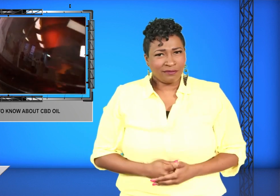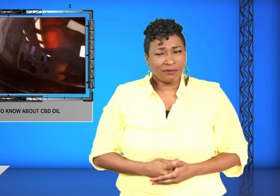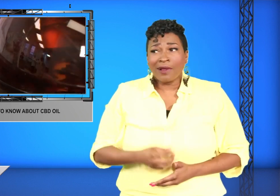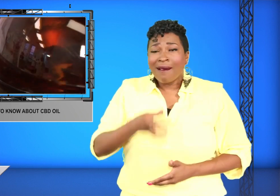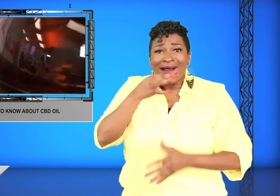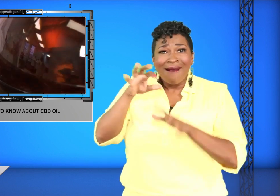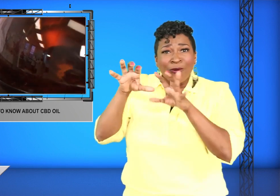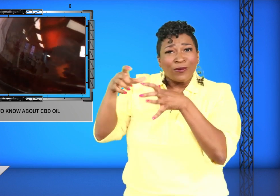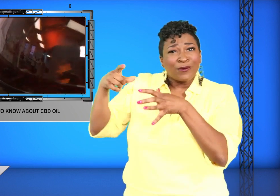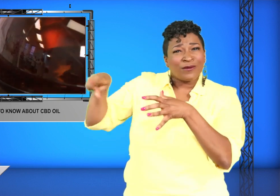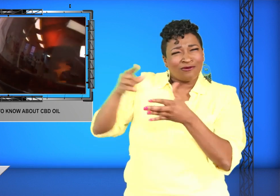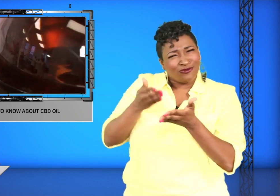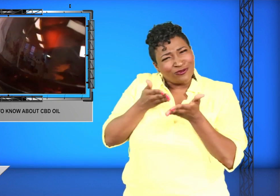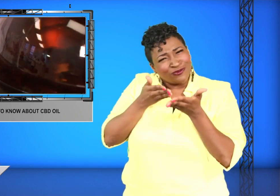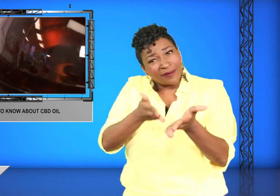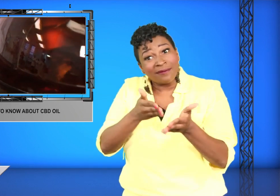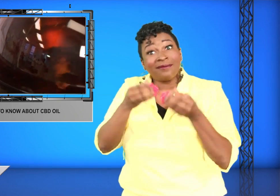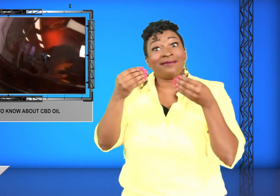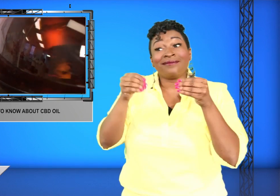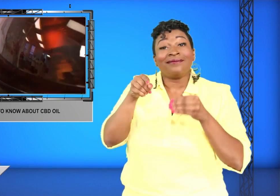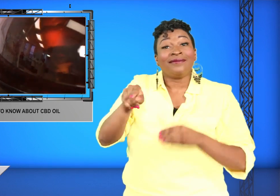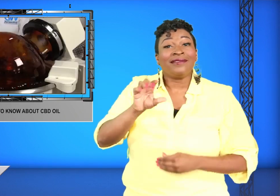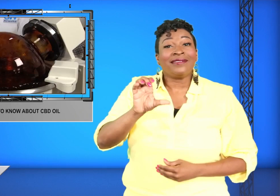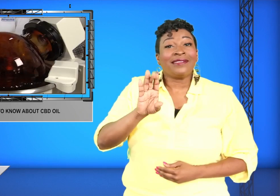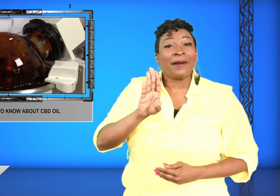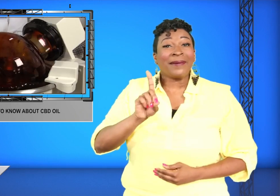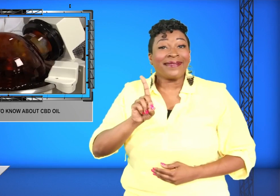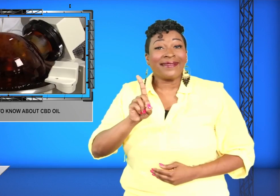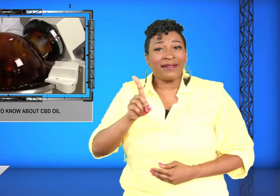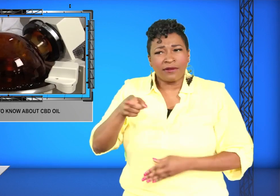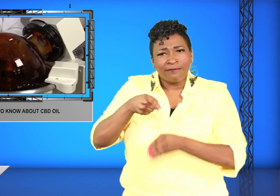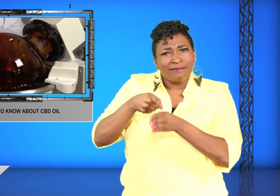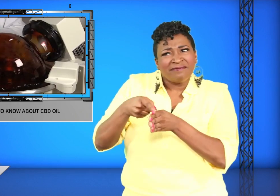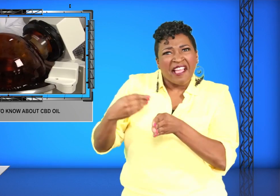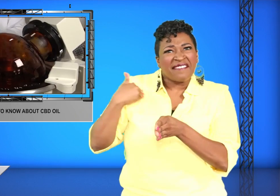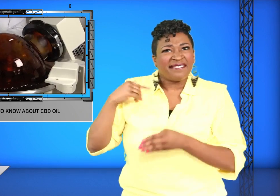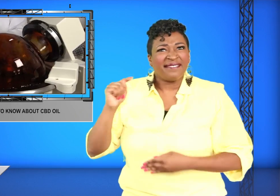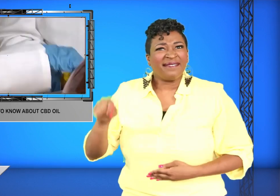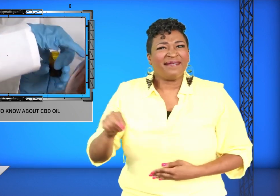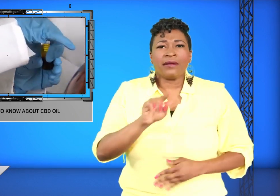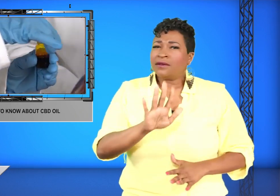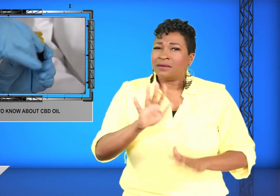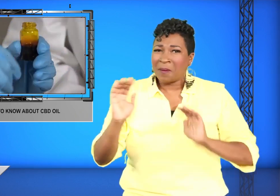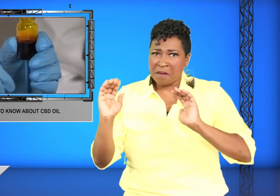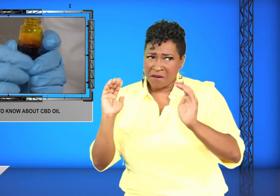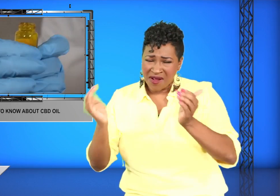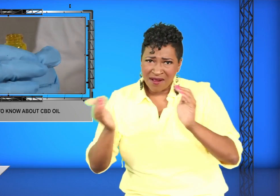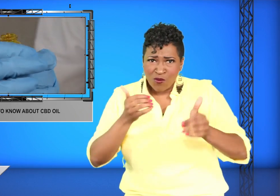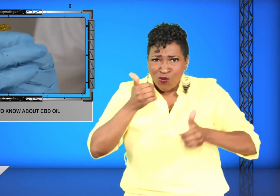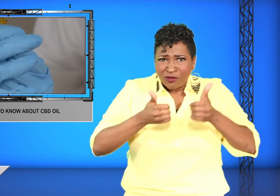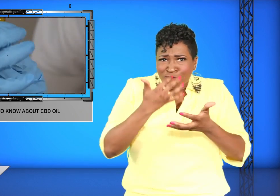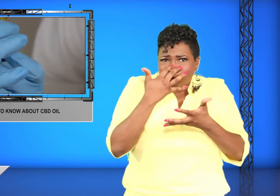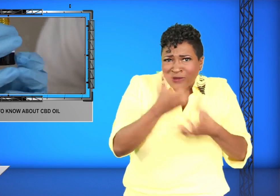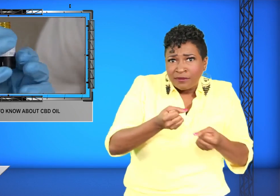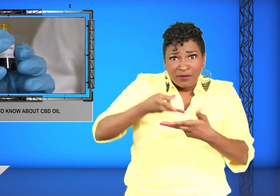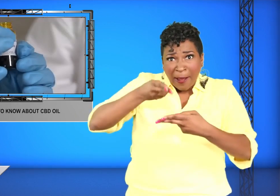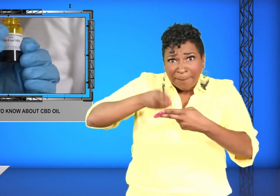Experts suggest finding a trustworthy store that specializes in CBD and just like any